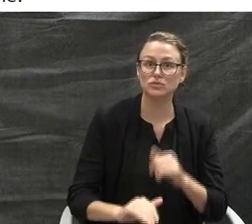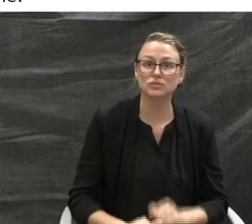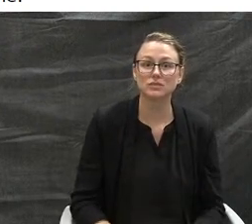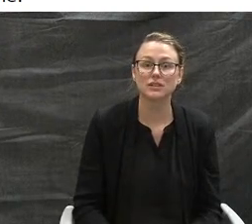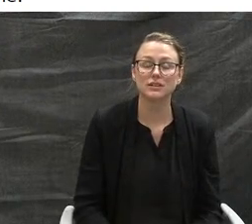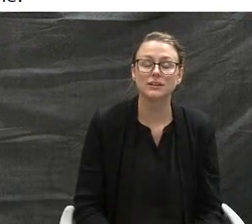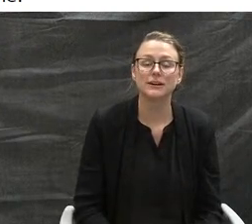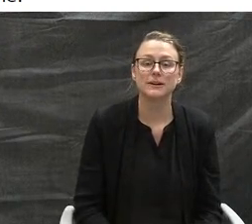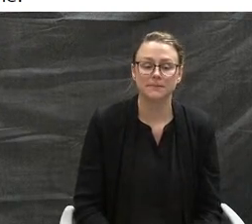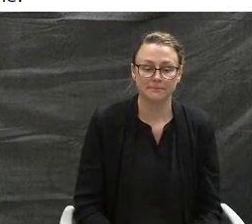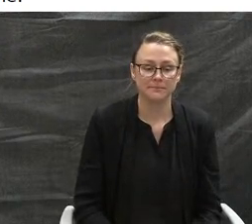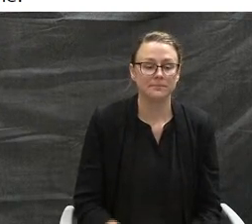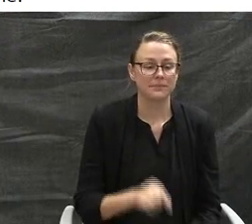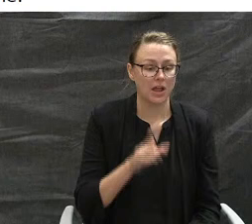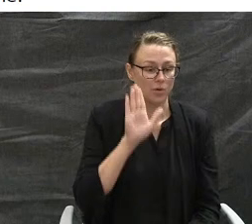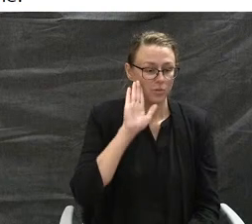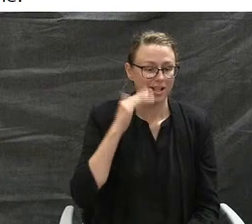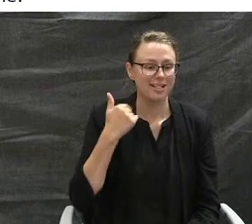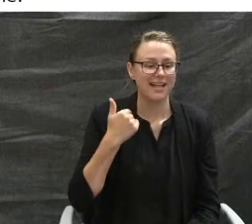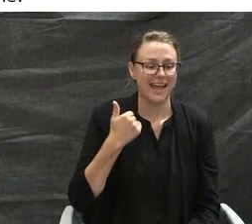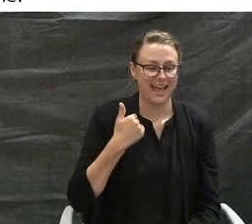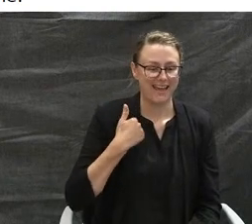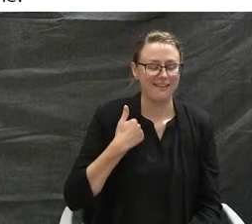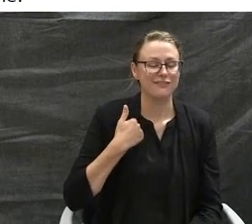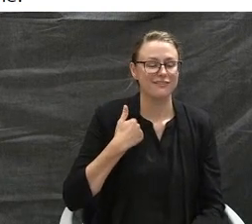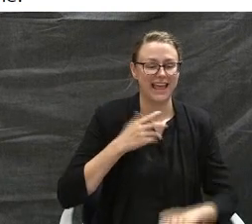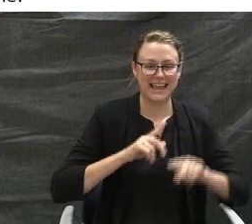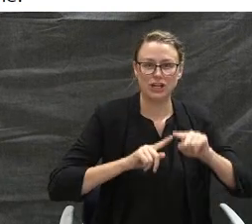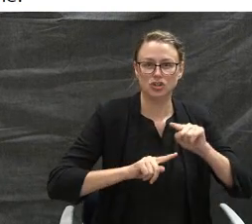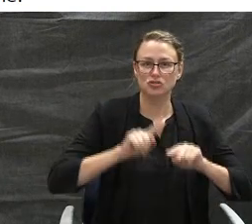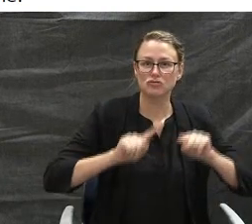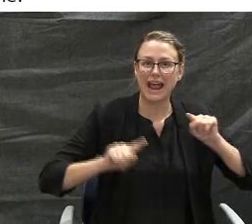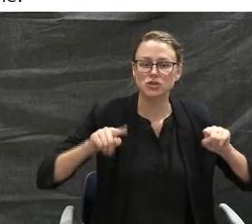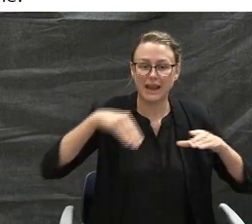Will have a graduated in person. He learning continuum.